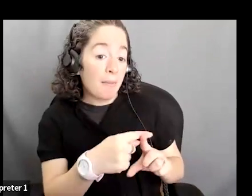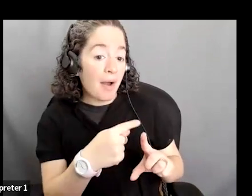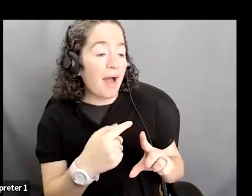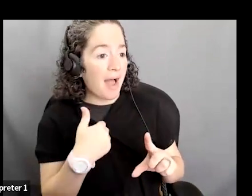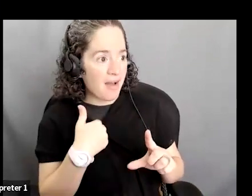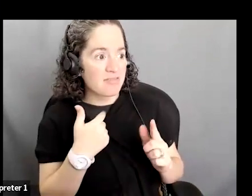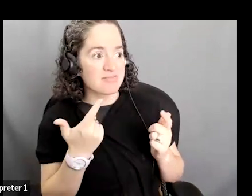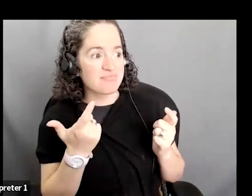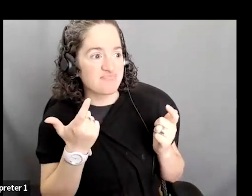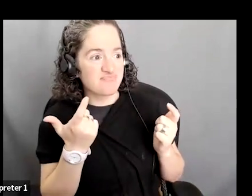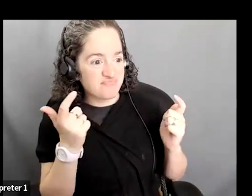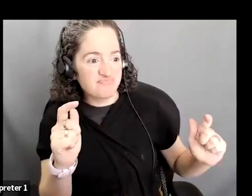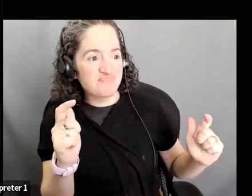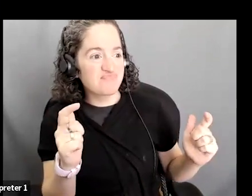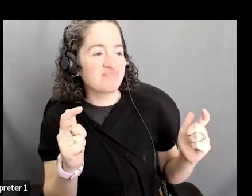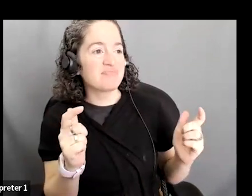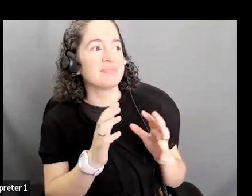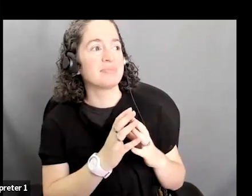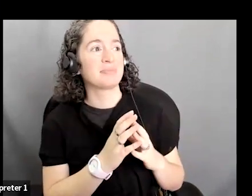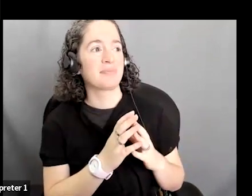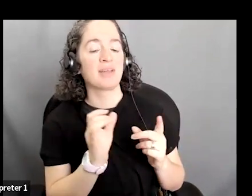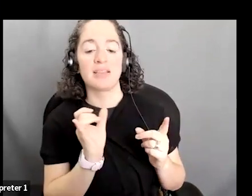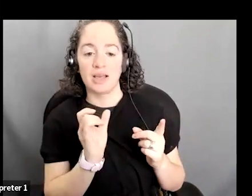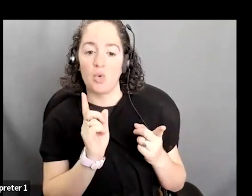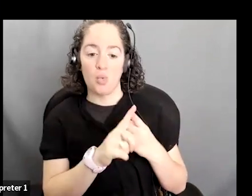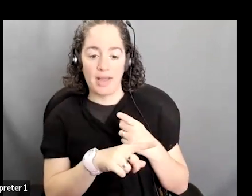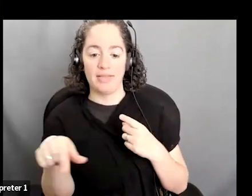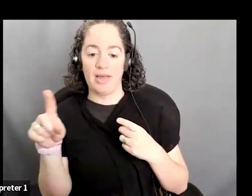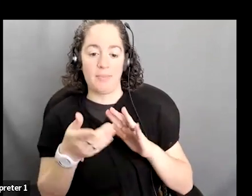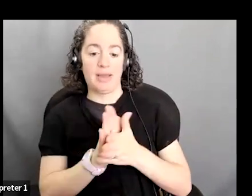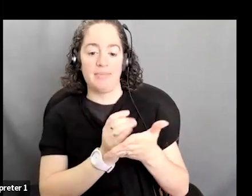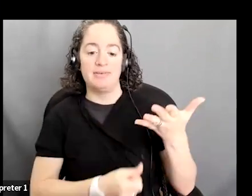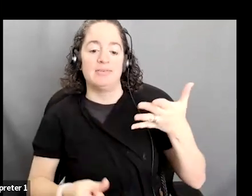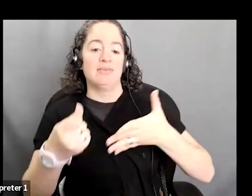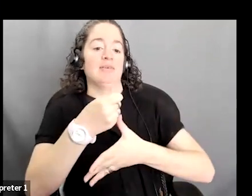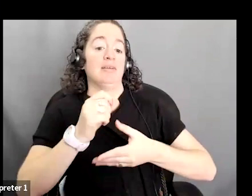once they really took the first, the number one slot for most installs,